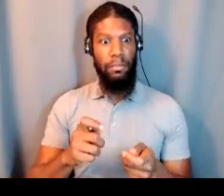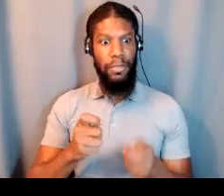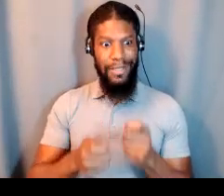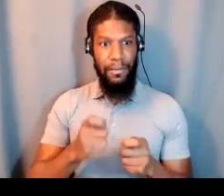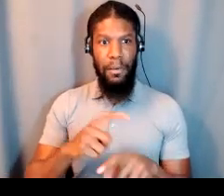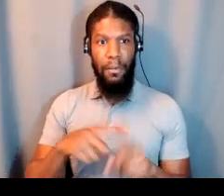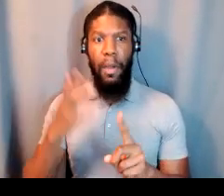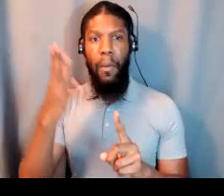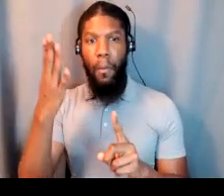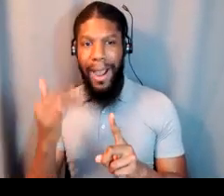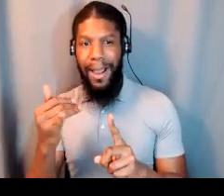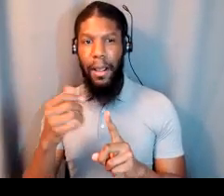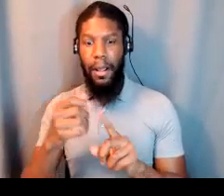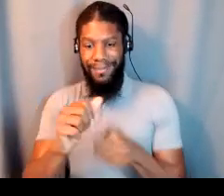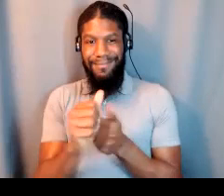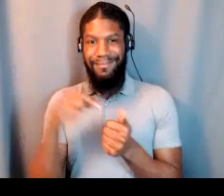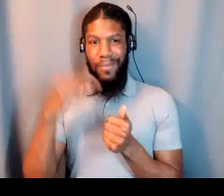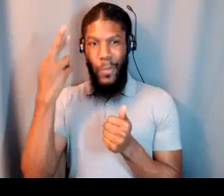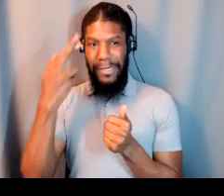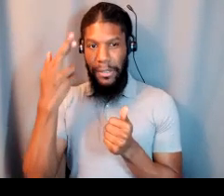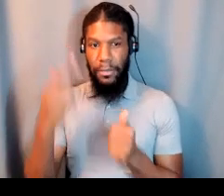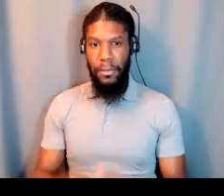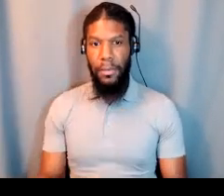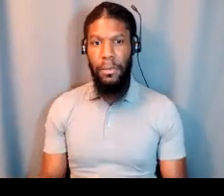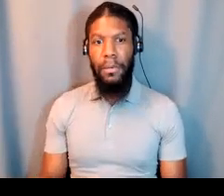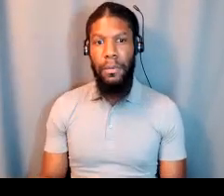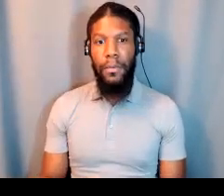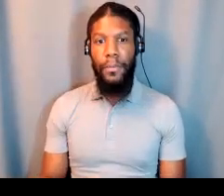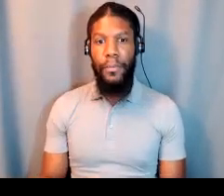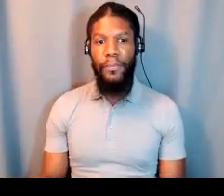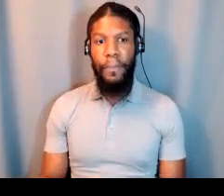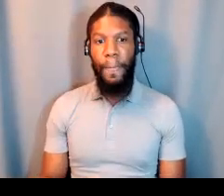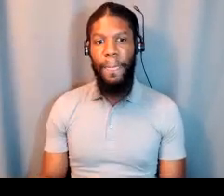To avoid this situation, UHV [University of Houston-Victoria] consultants were typically asked to provide more directive commentary